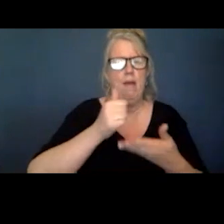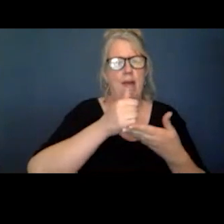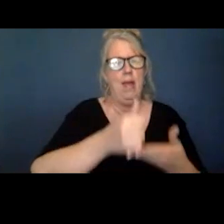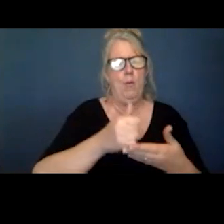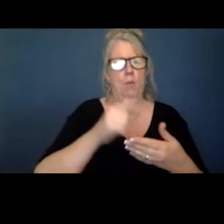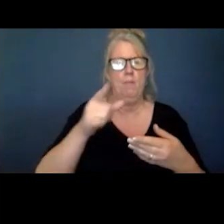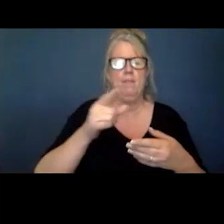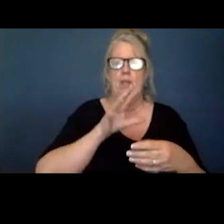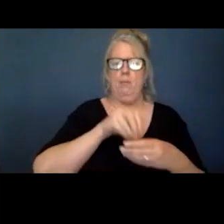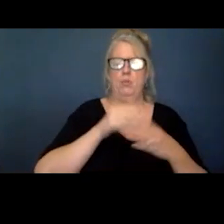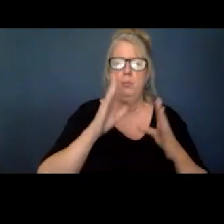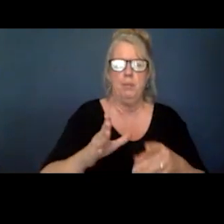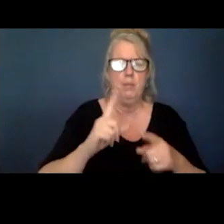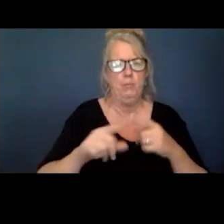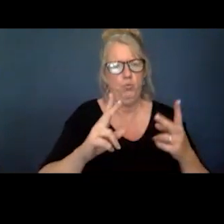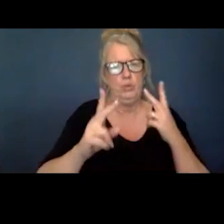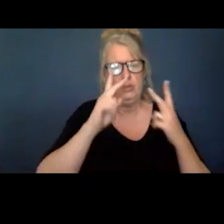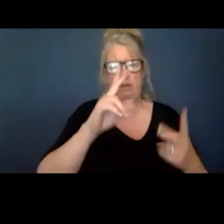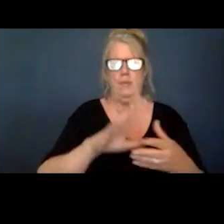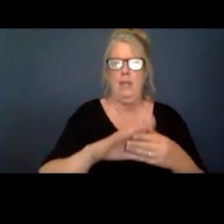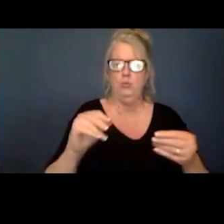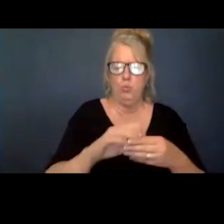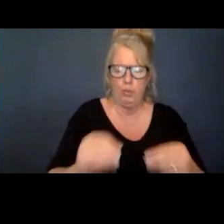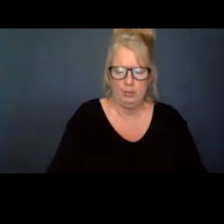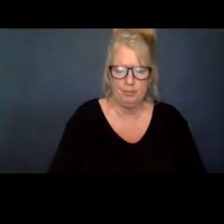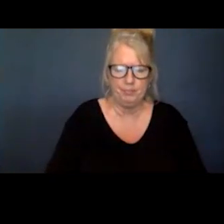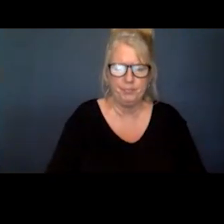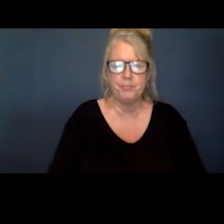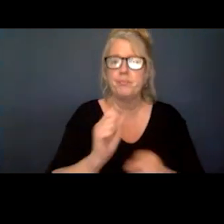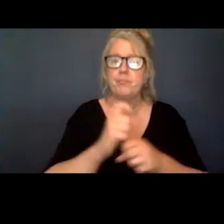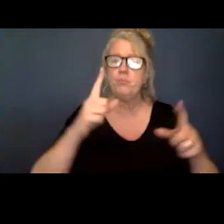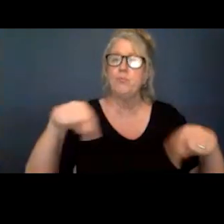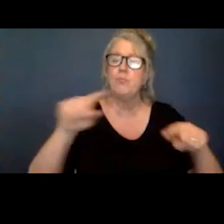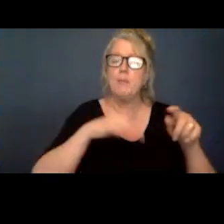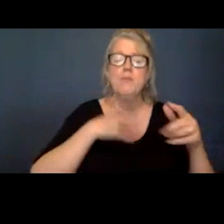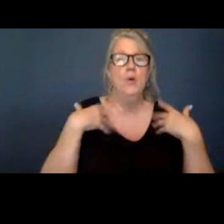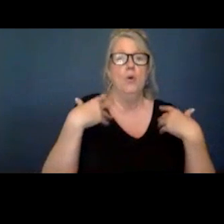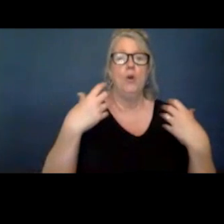themselves in the story that you're telling. It should make them feel confident that your project